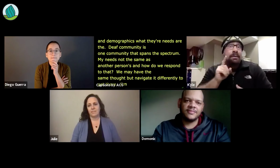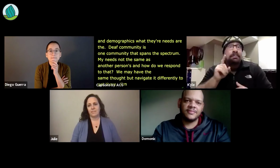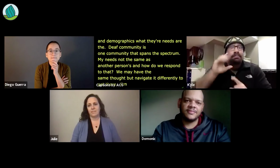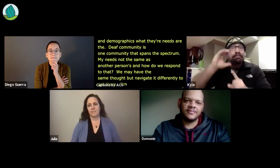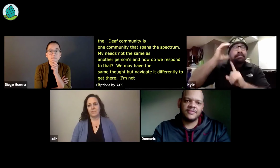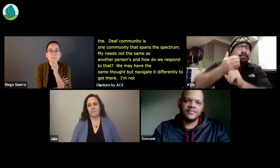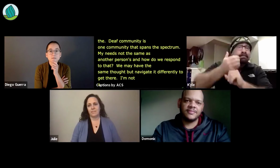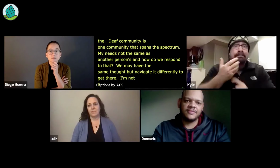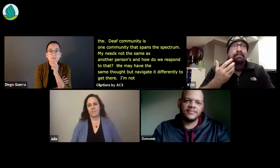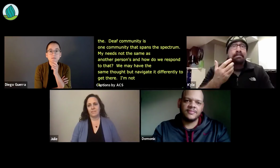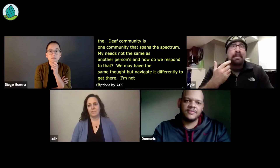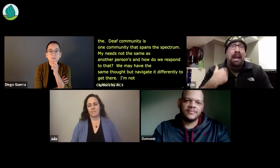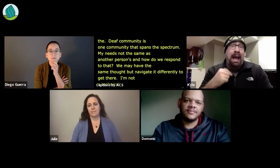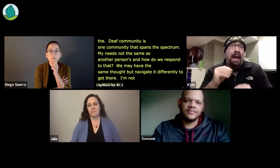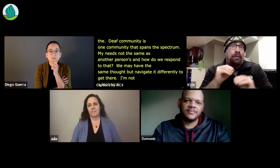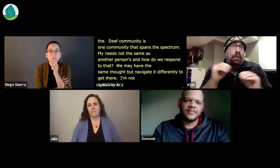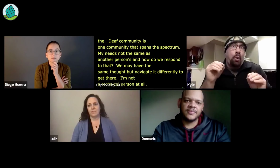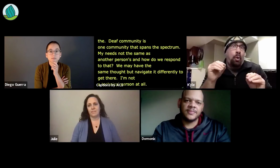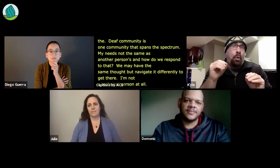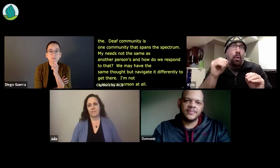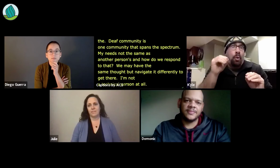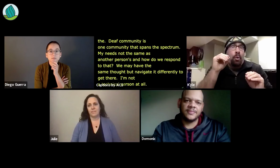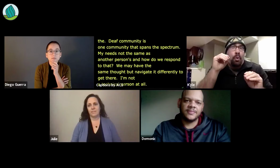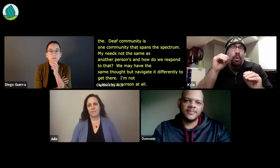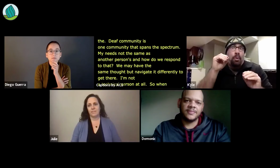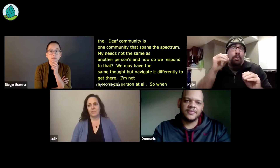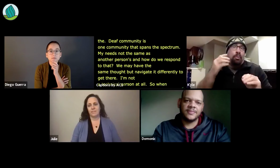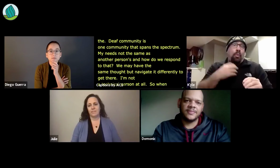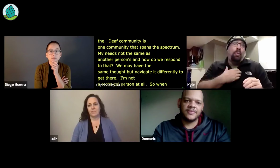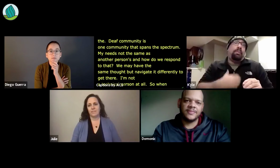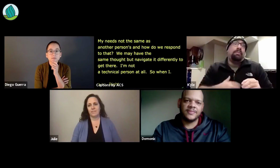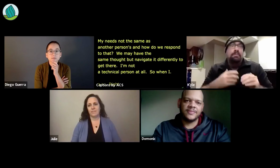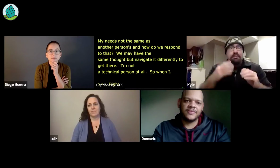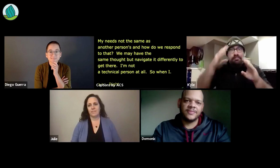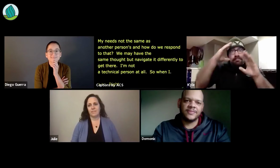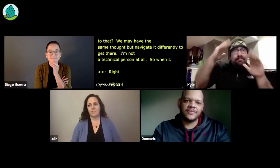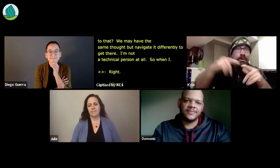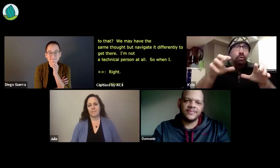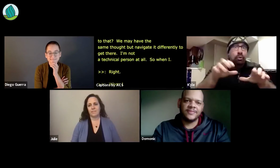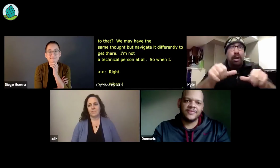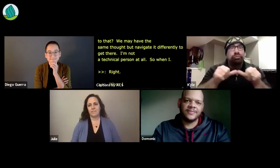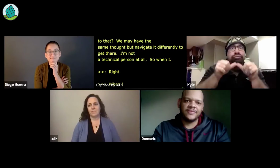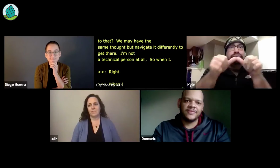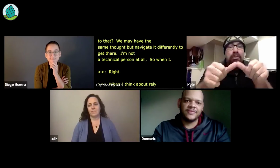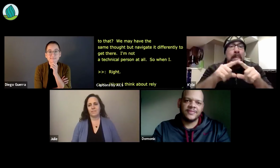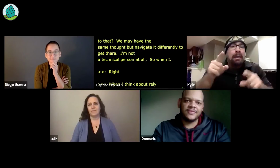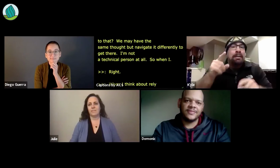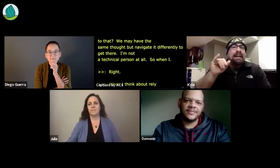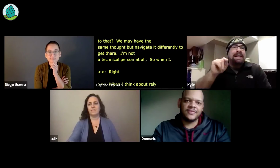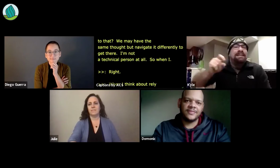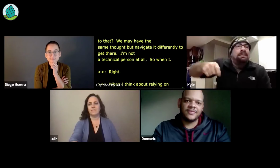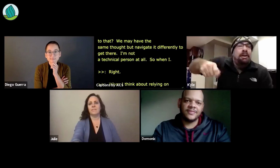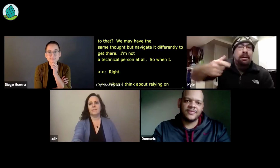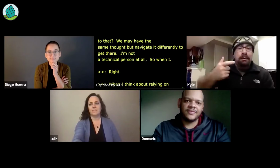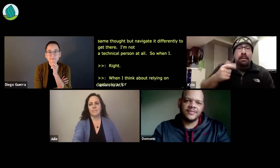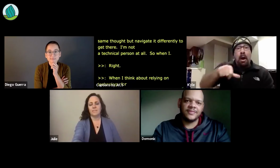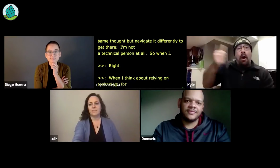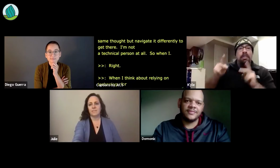for my deafness and my deaf communication, I have no drive to do that. But other folks may be amazing with technology